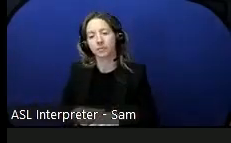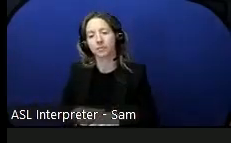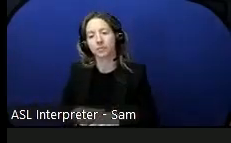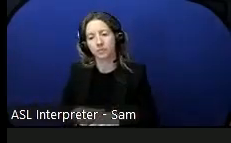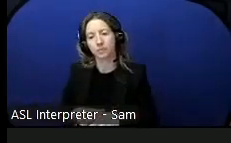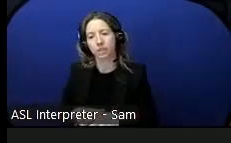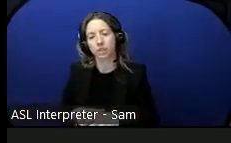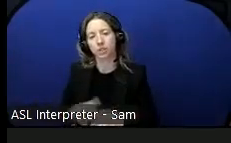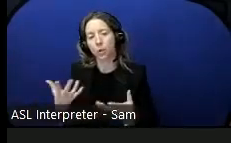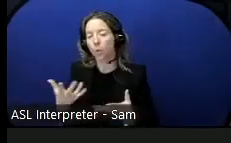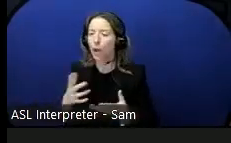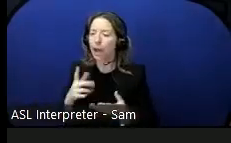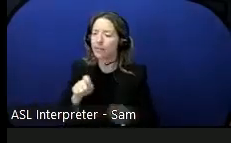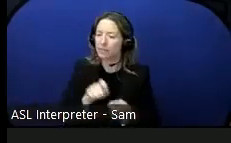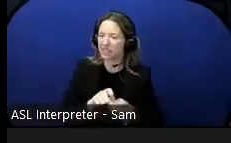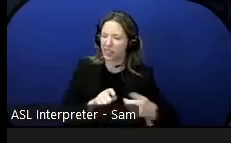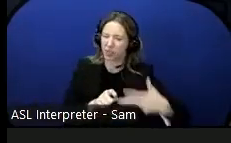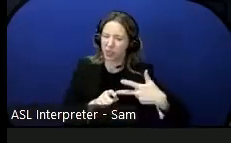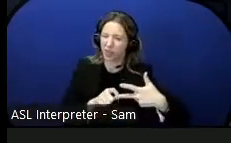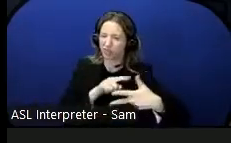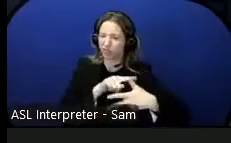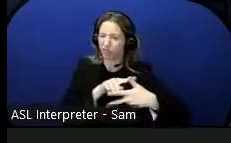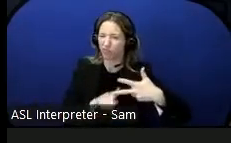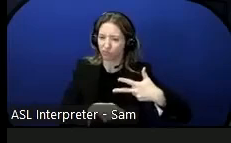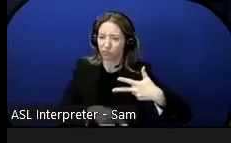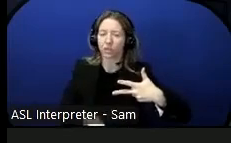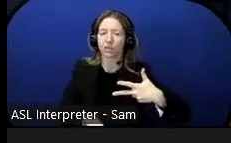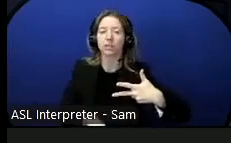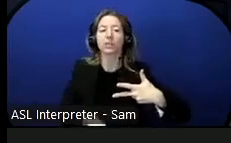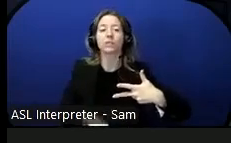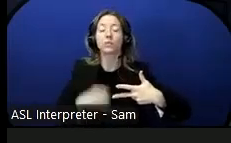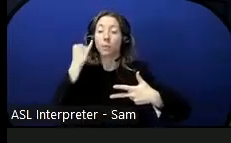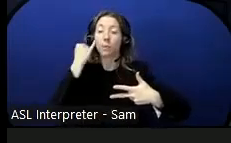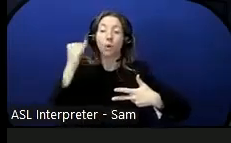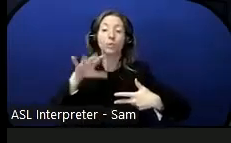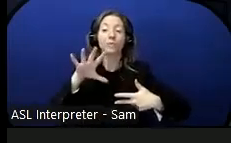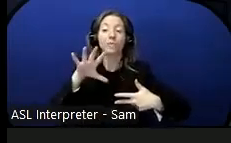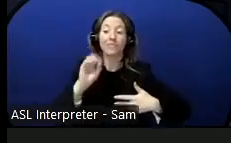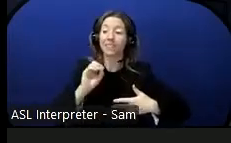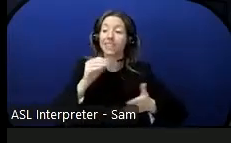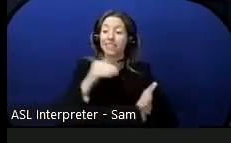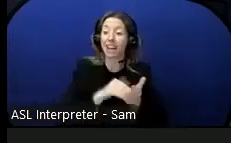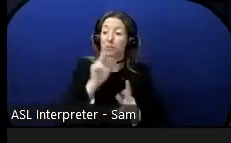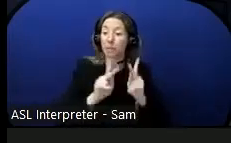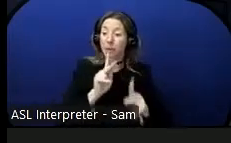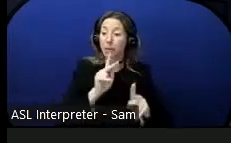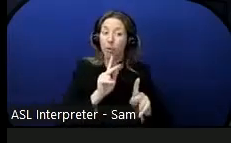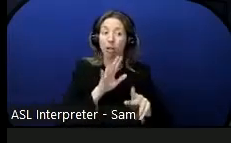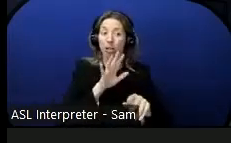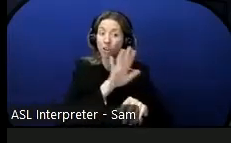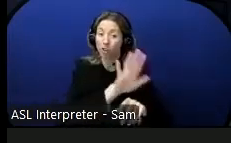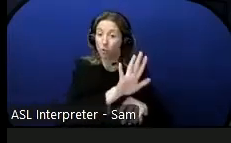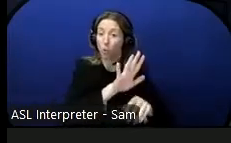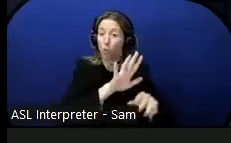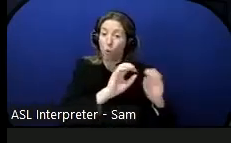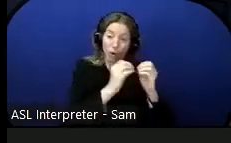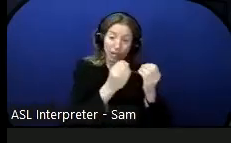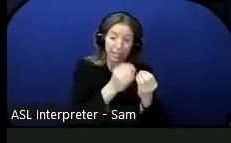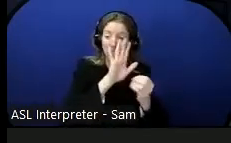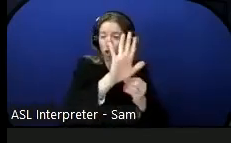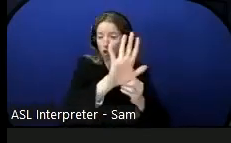So we have below 50,000 is April 26 of 202...